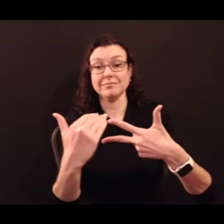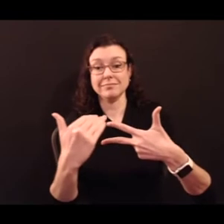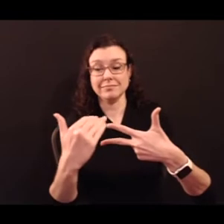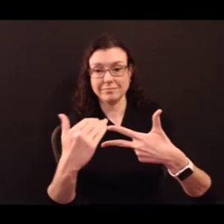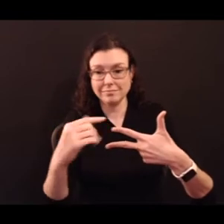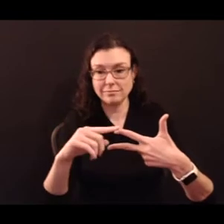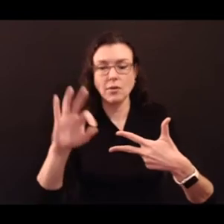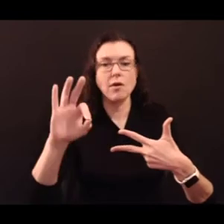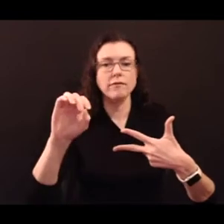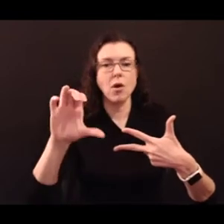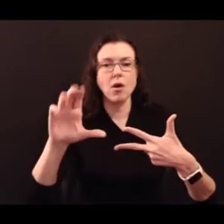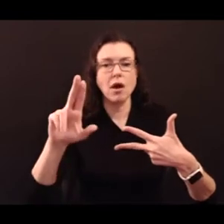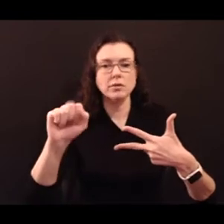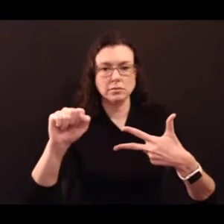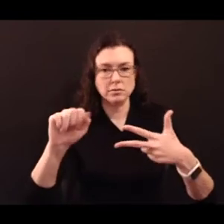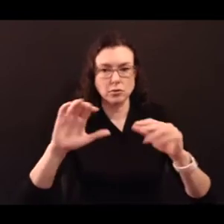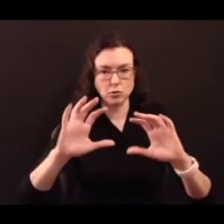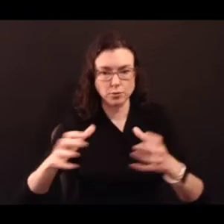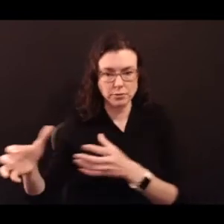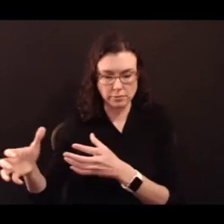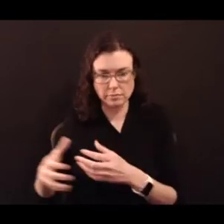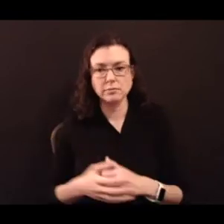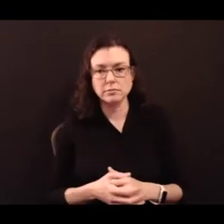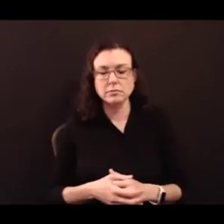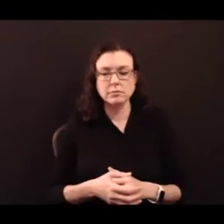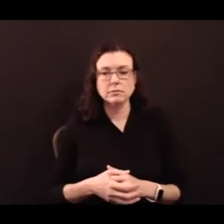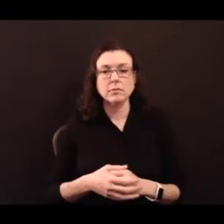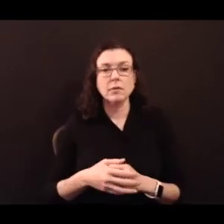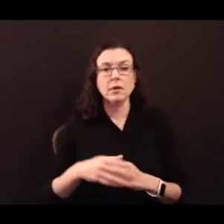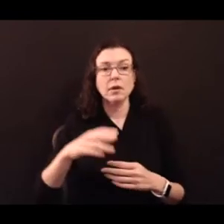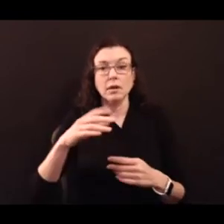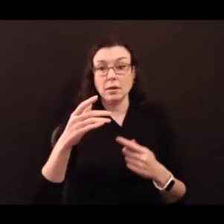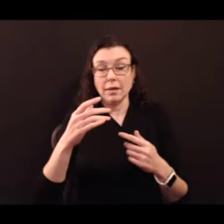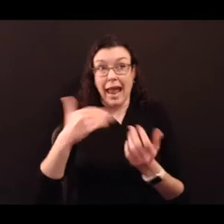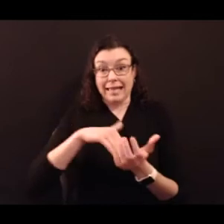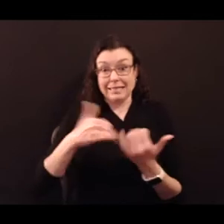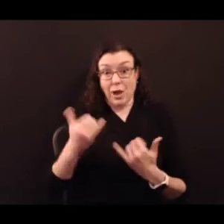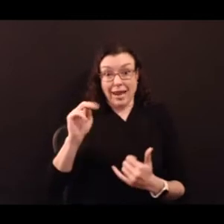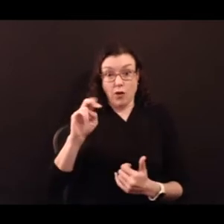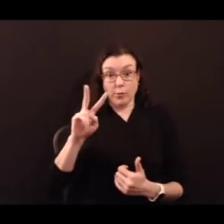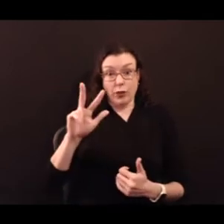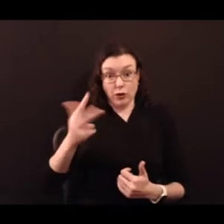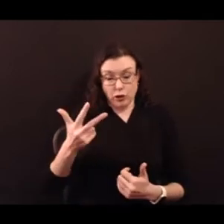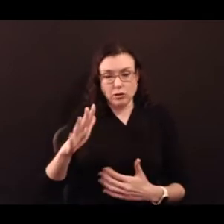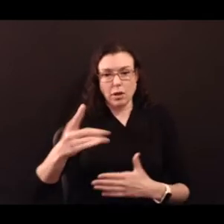second way we’re gathering input is the focus groups. Again, today is November 3.